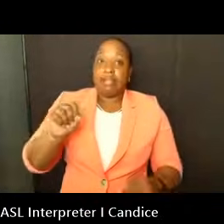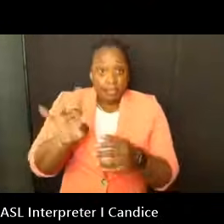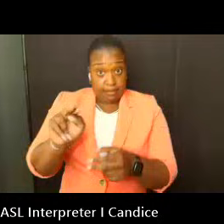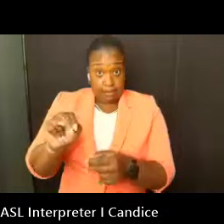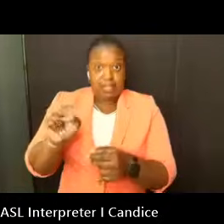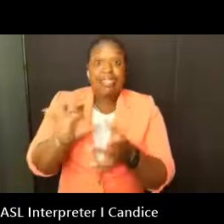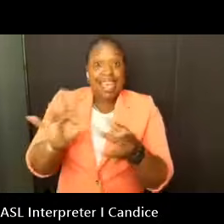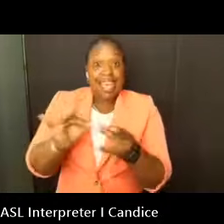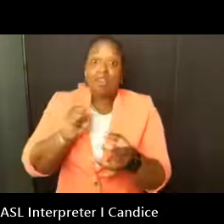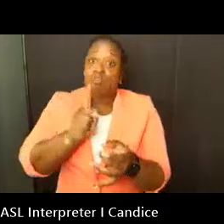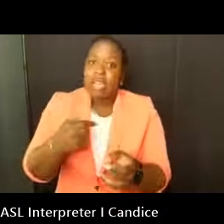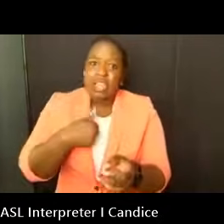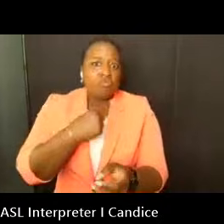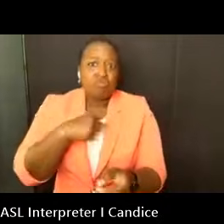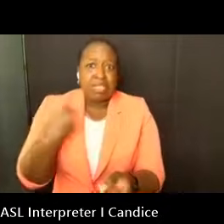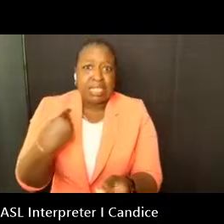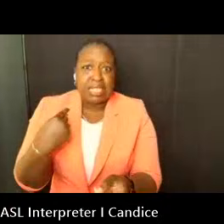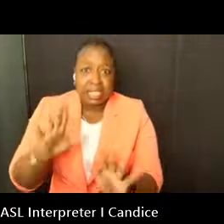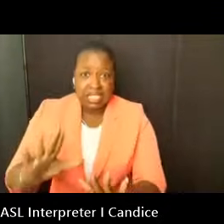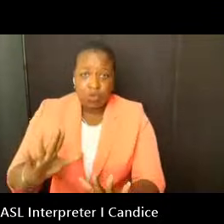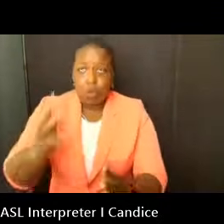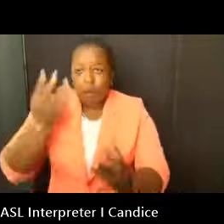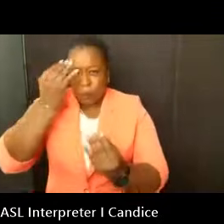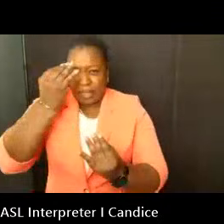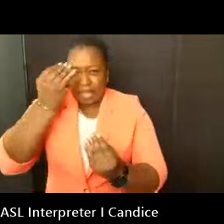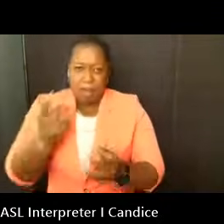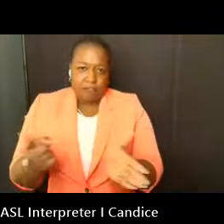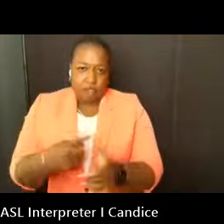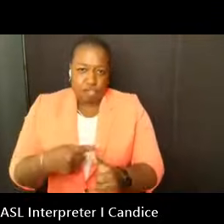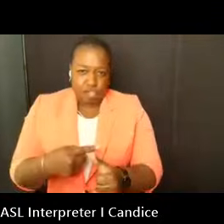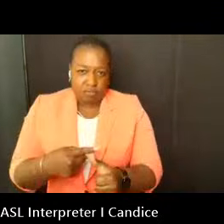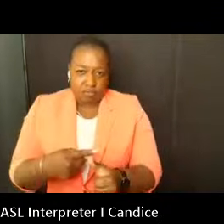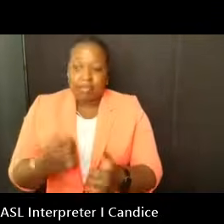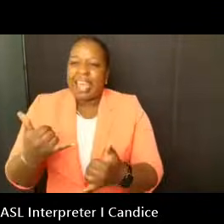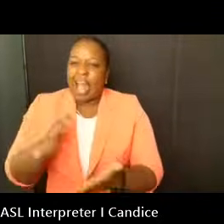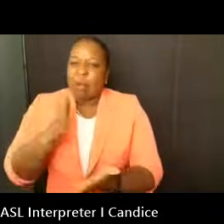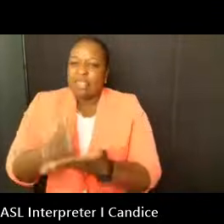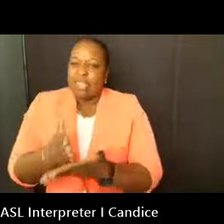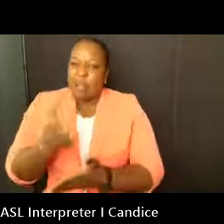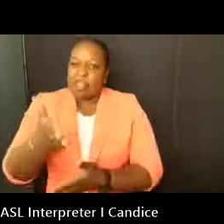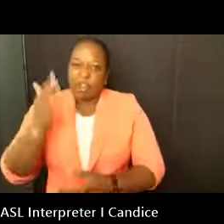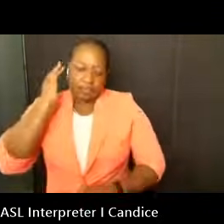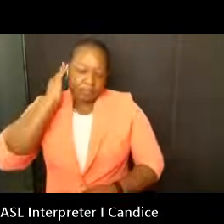Jonathan Green: Thank you so much, Dr. Smith for that presentation. We have just a little bit